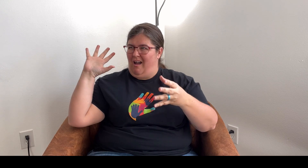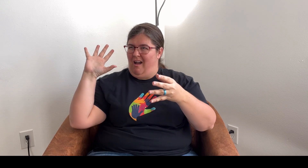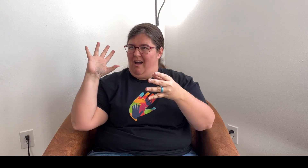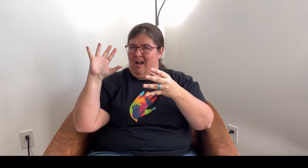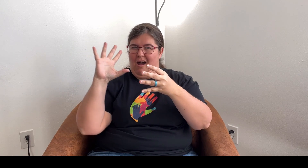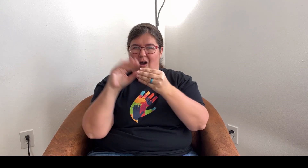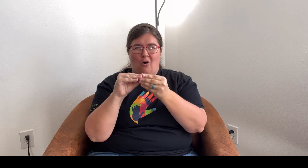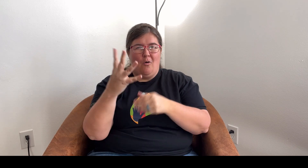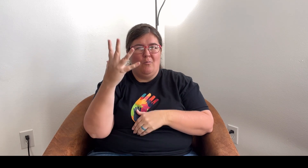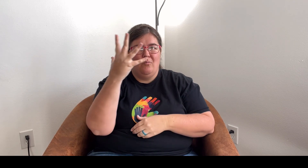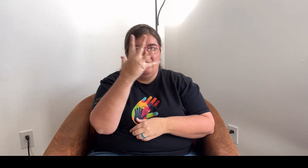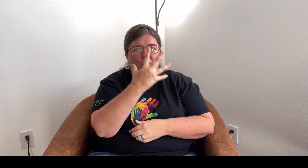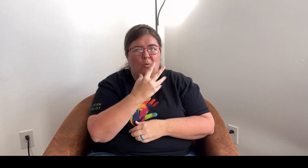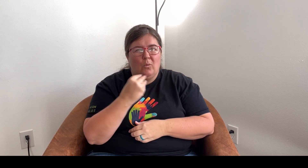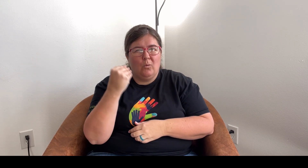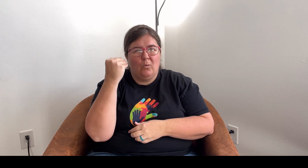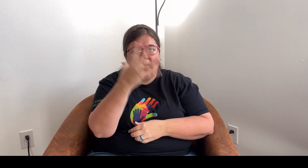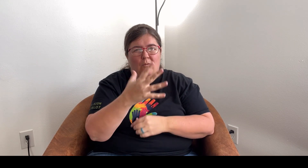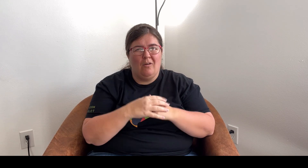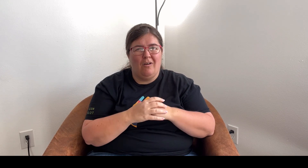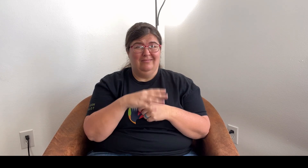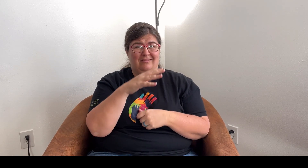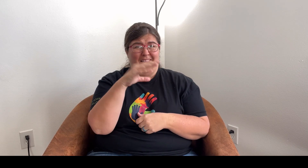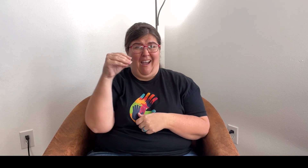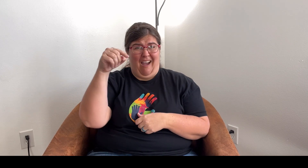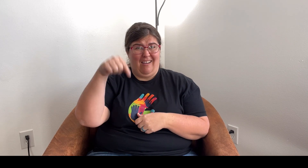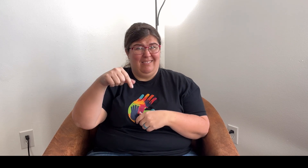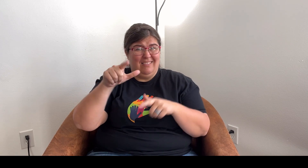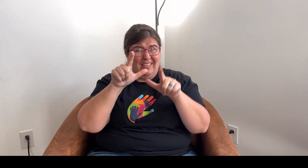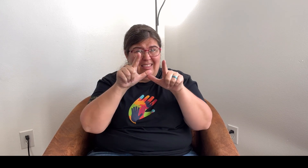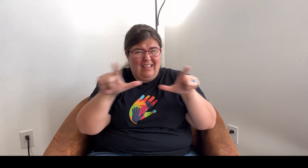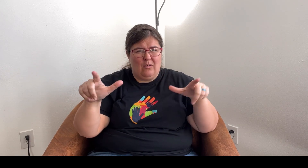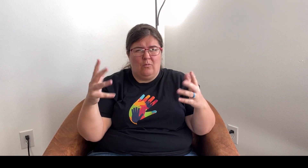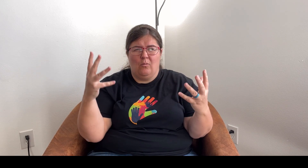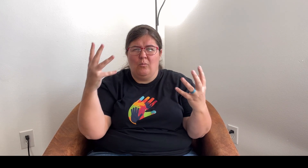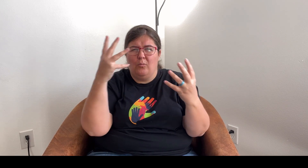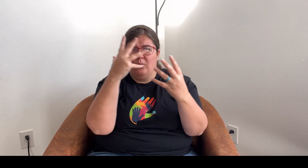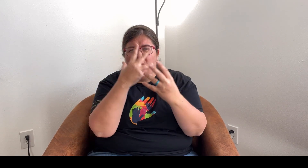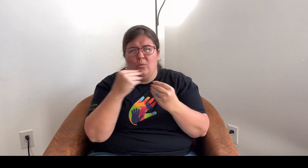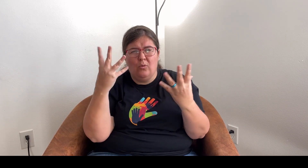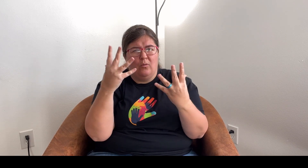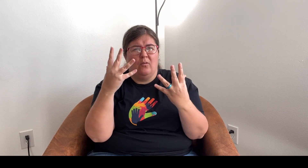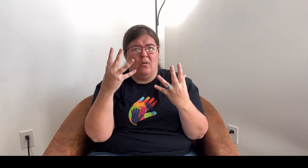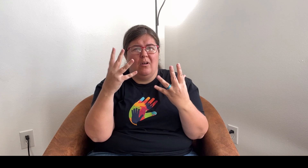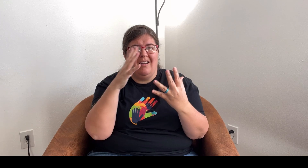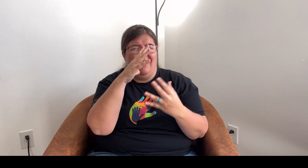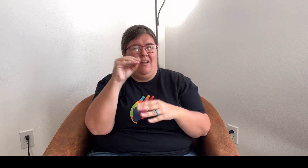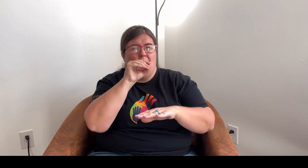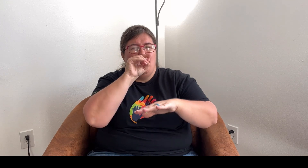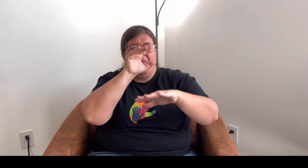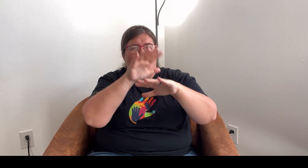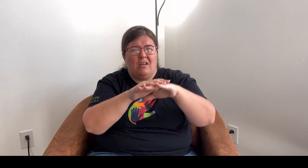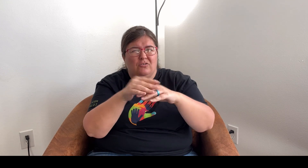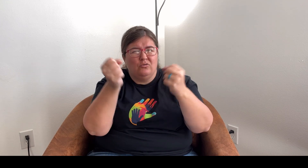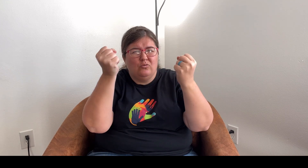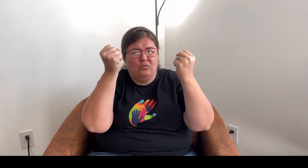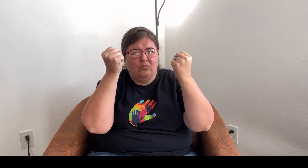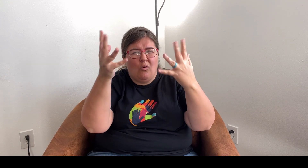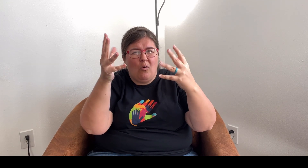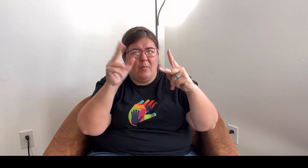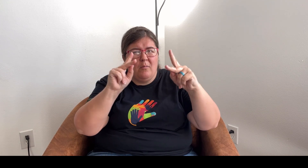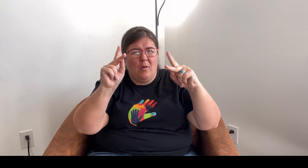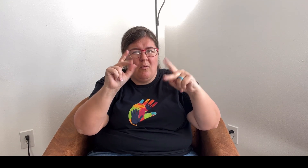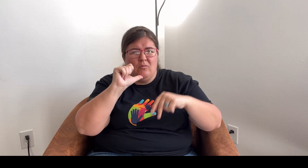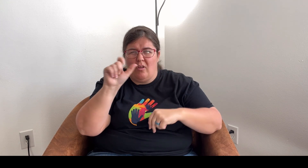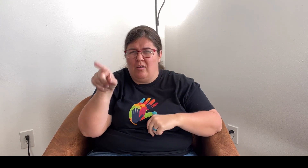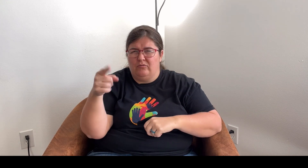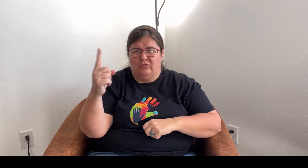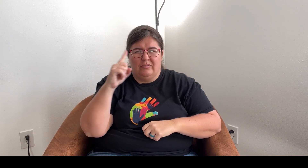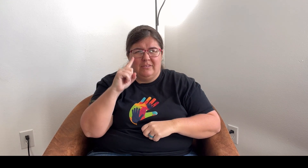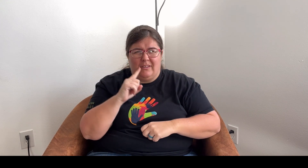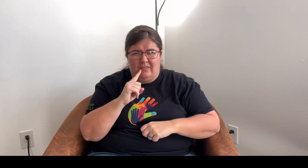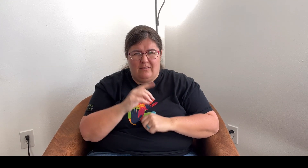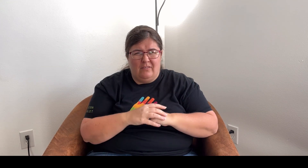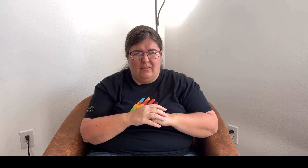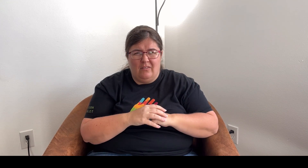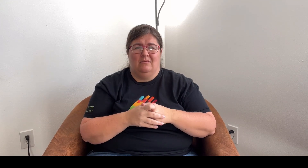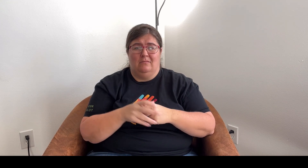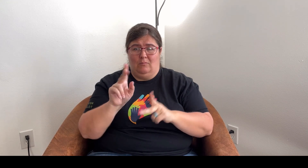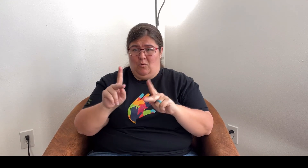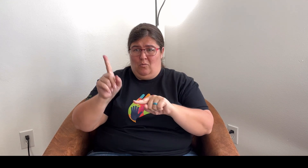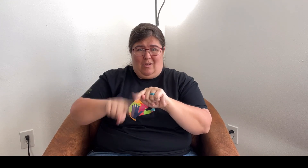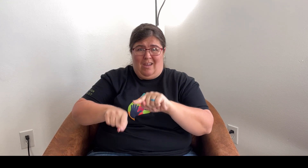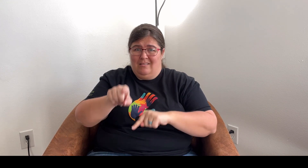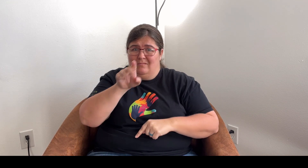rich history with a beautiful language and it blesses so many, many people, not just Deaf.